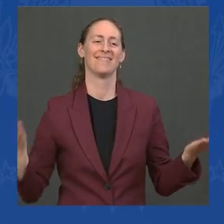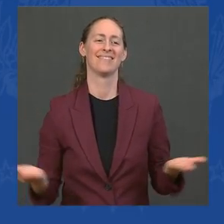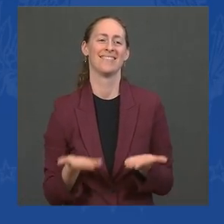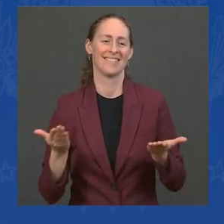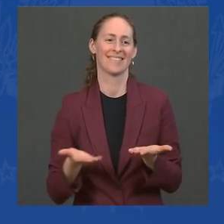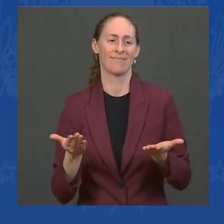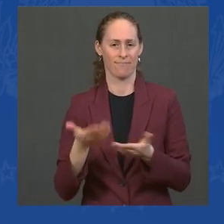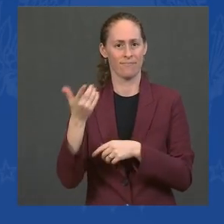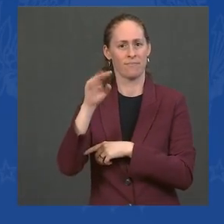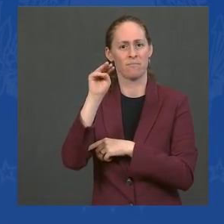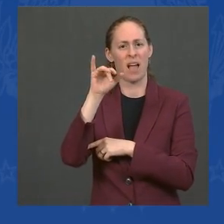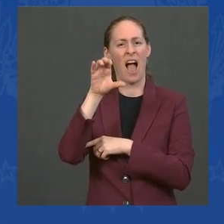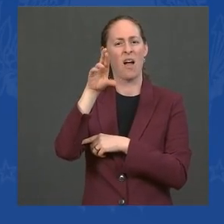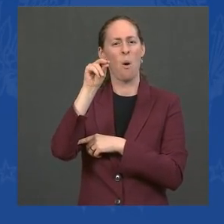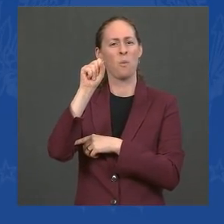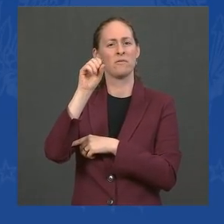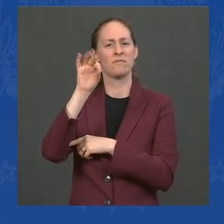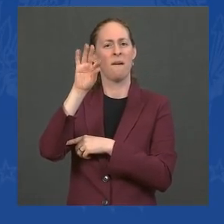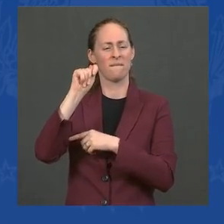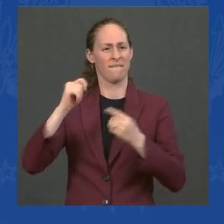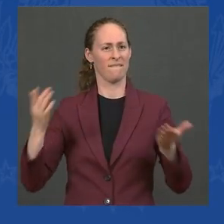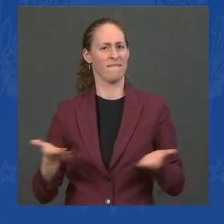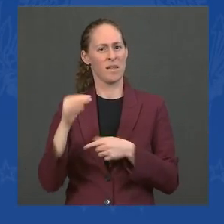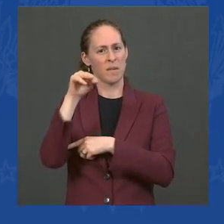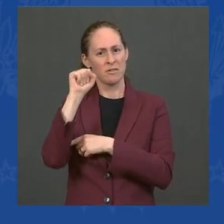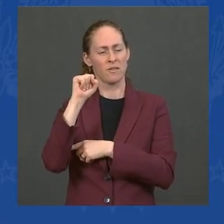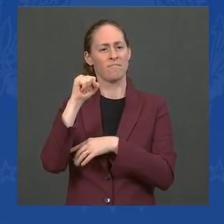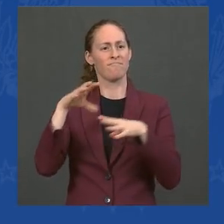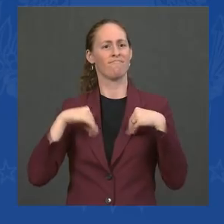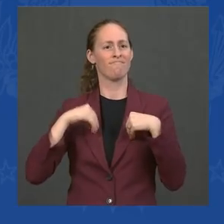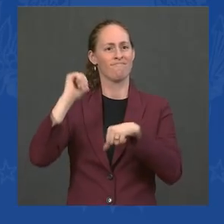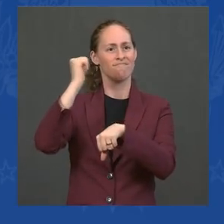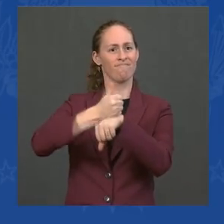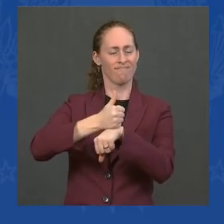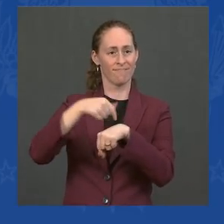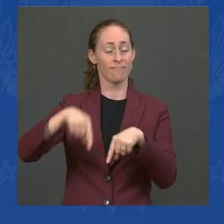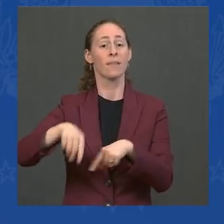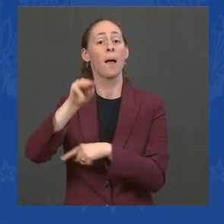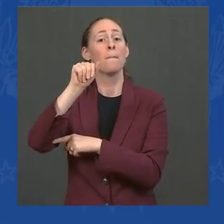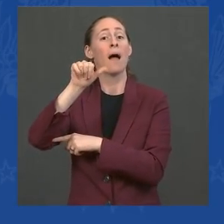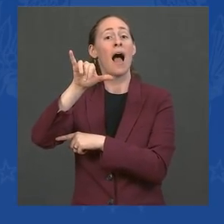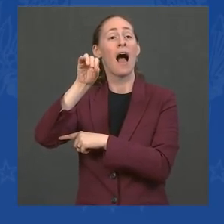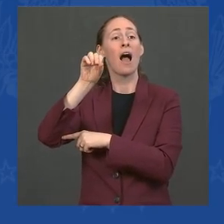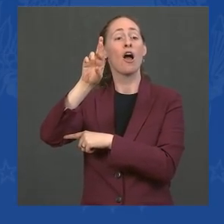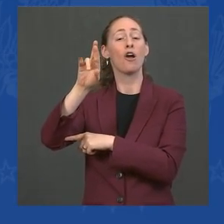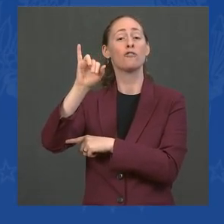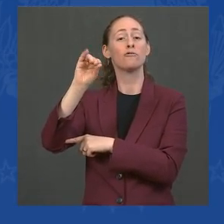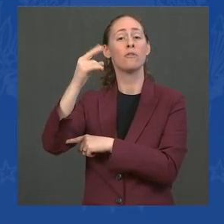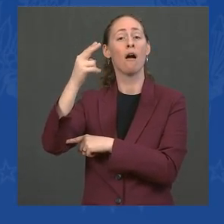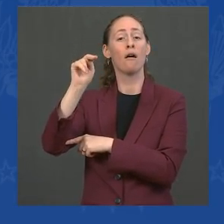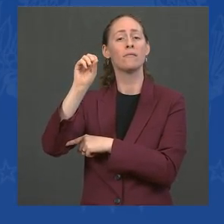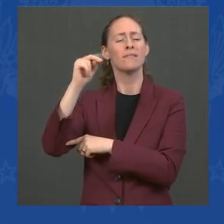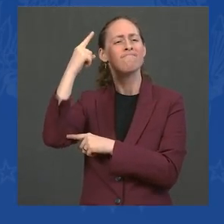a realization of Mayor Johnson's vision to creating jobs with a more prosperous and beautiful Elk Grove village.